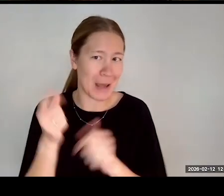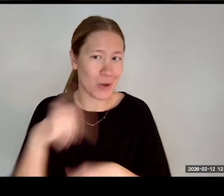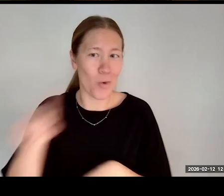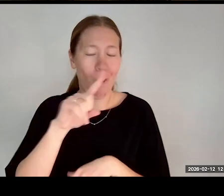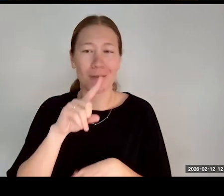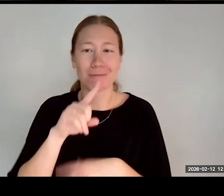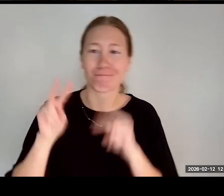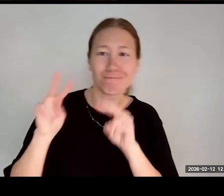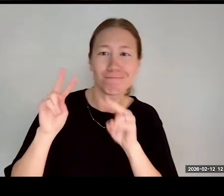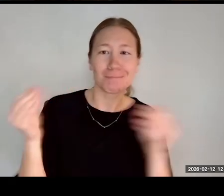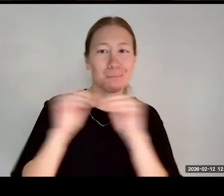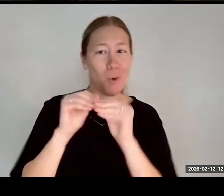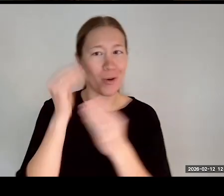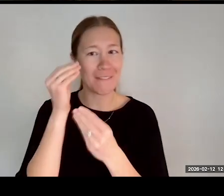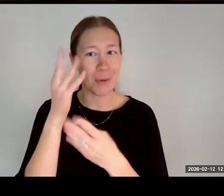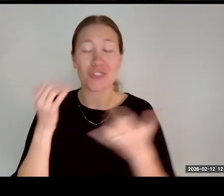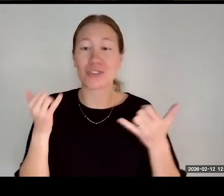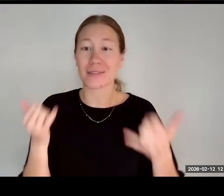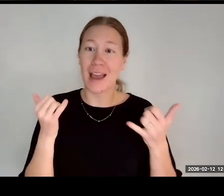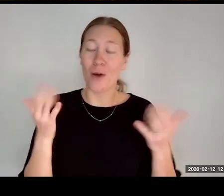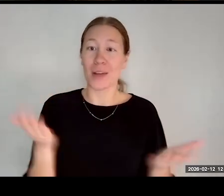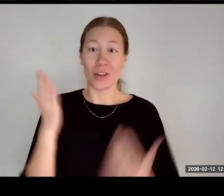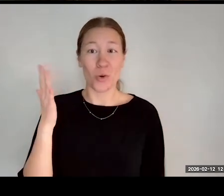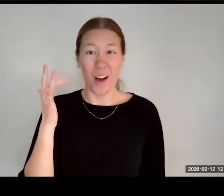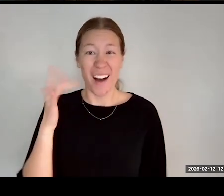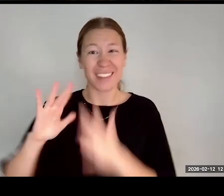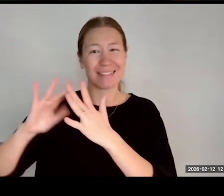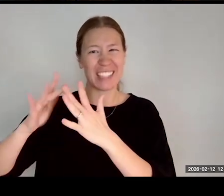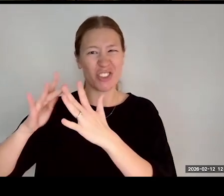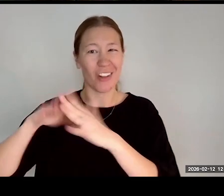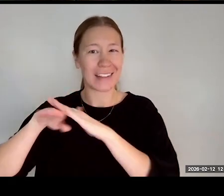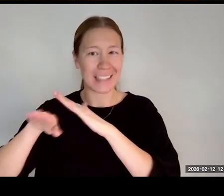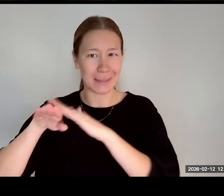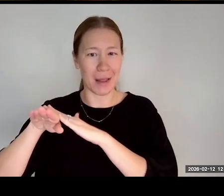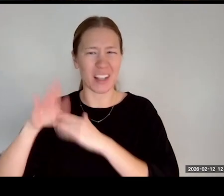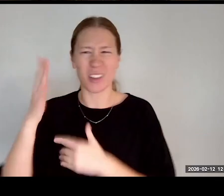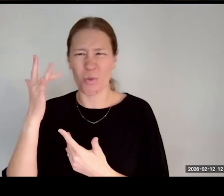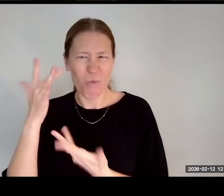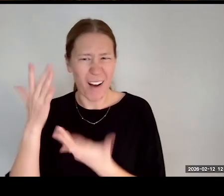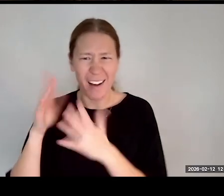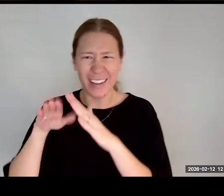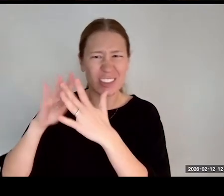Okay, so we're here because of digital accessibility. Why is digital accessibility important?